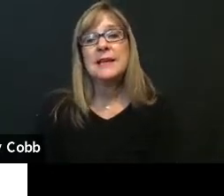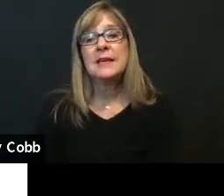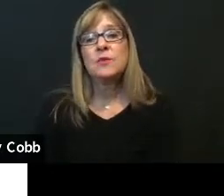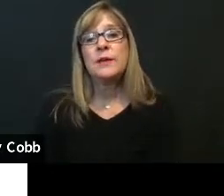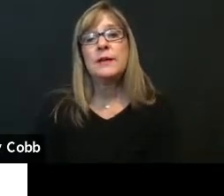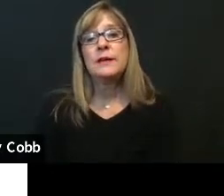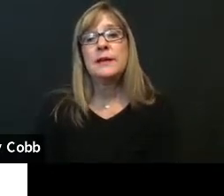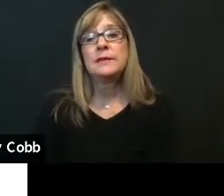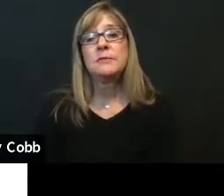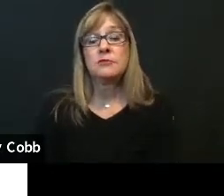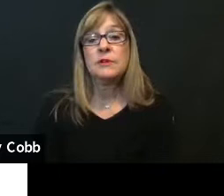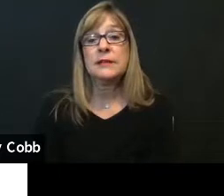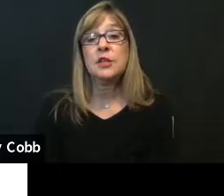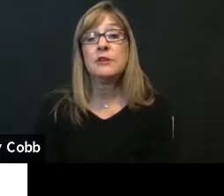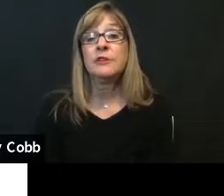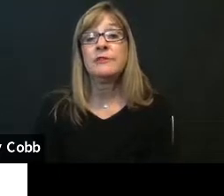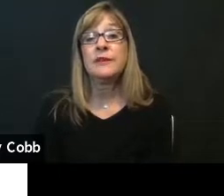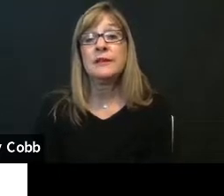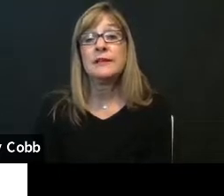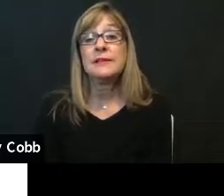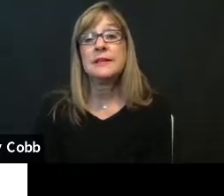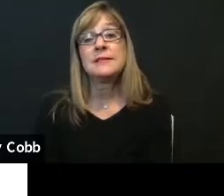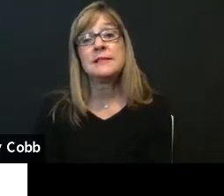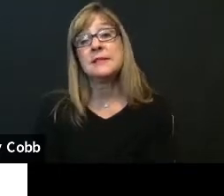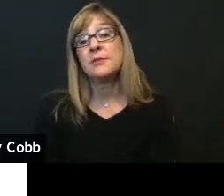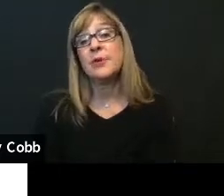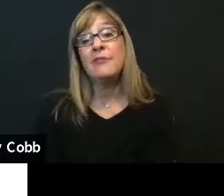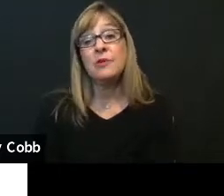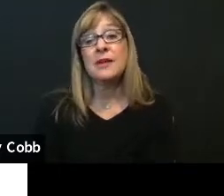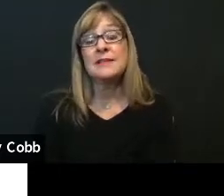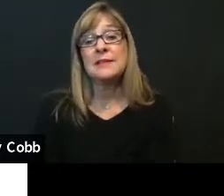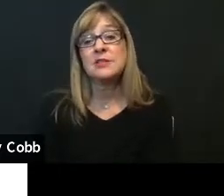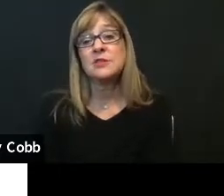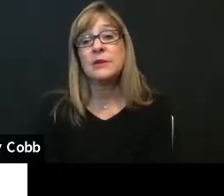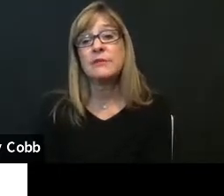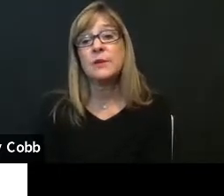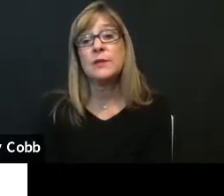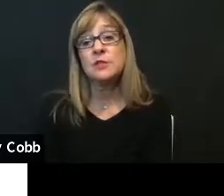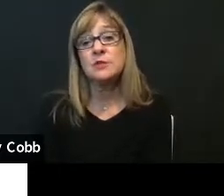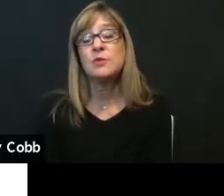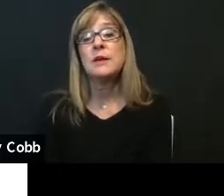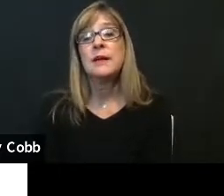and we had to really look for the funding. DAC is a nonprofit organization so everything we do,